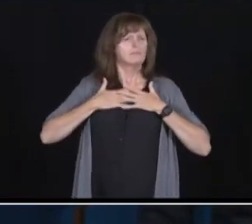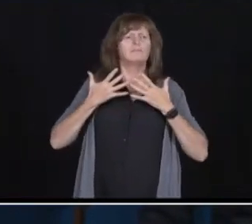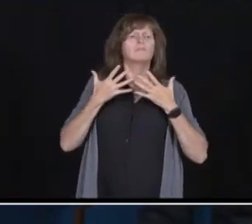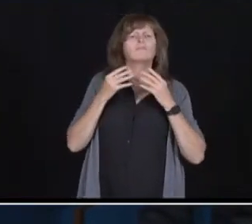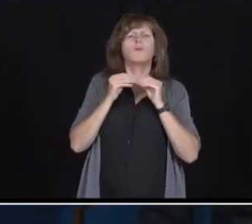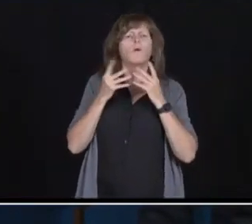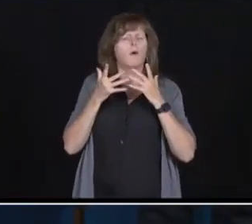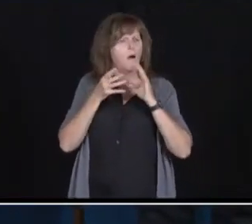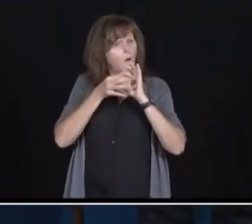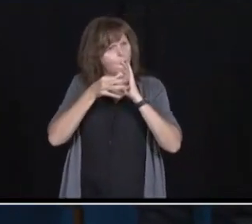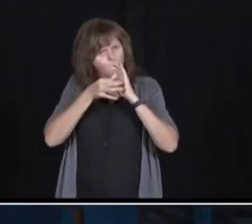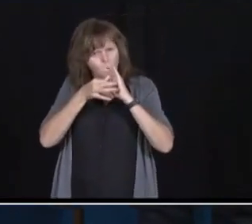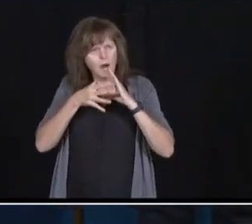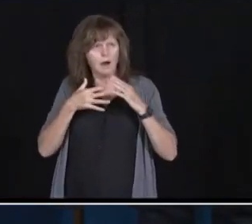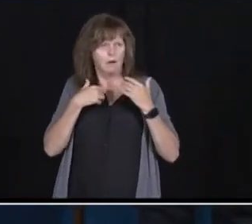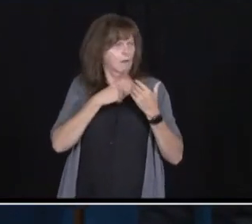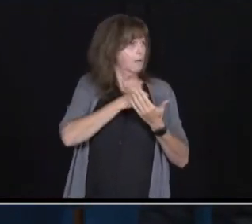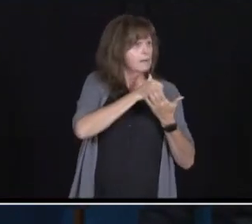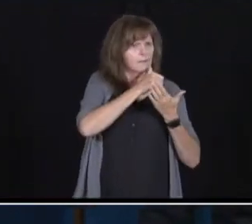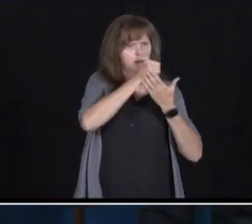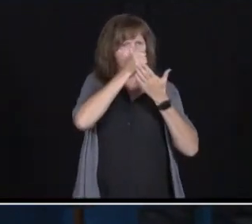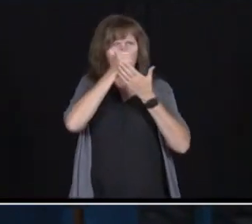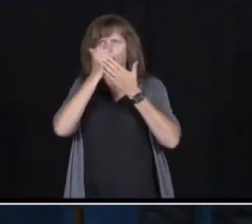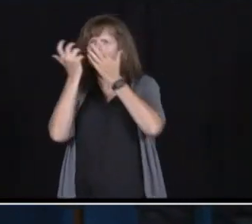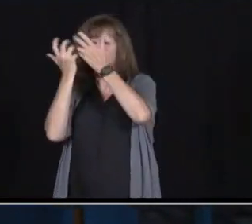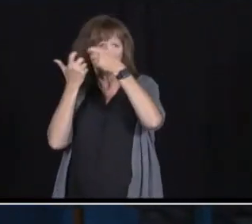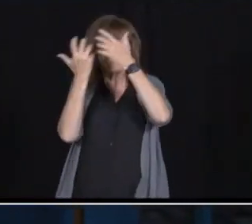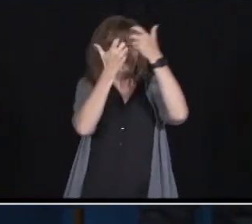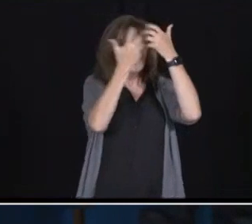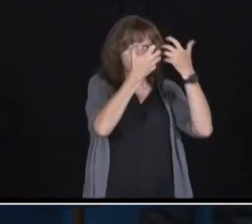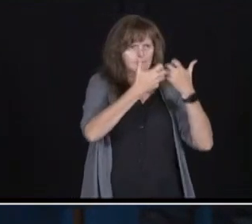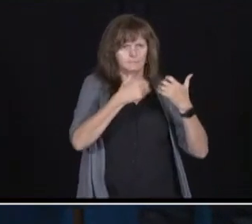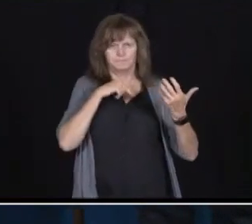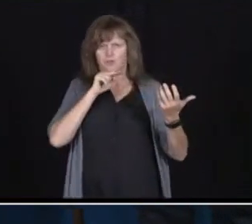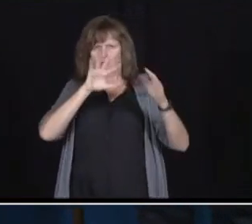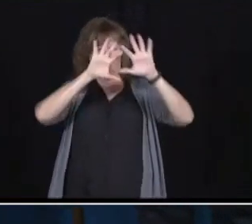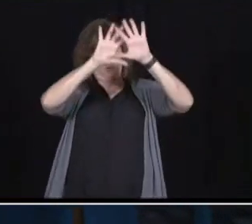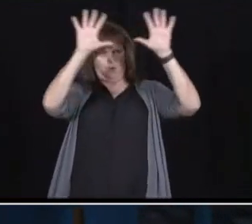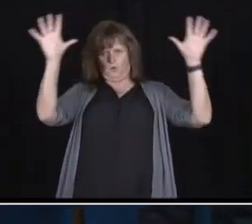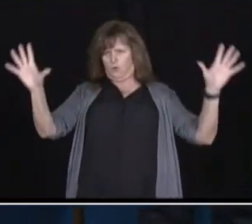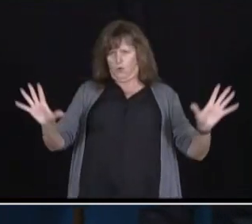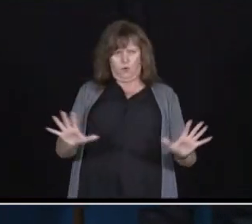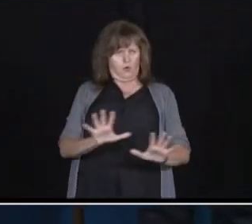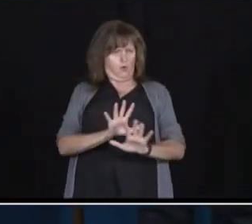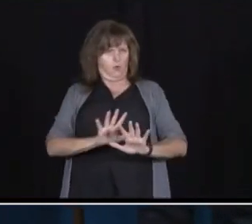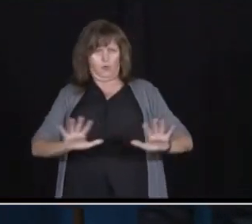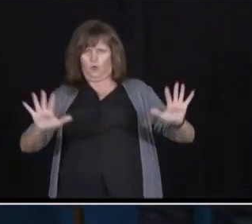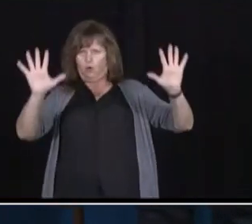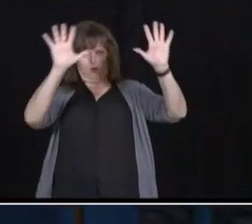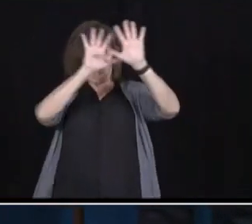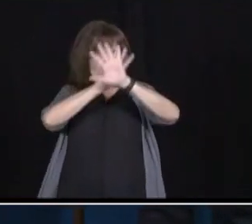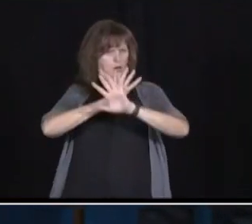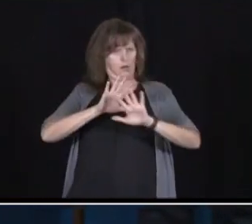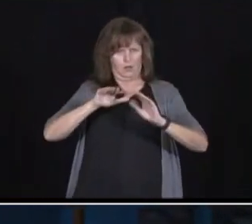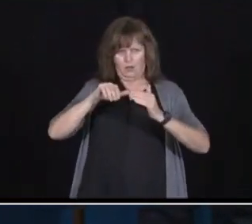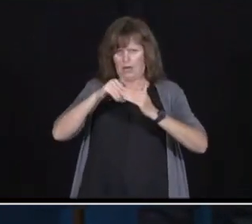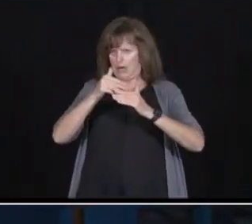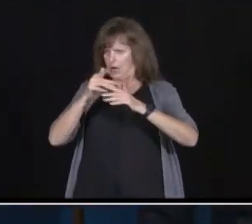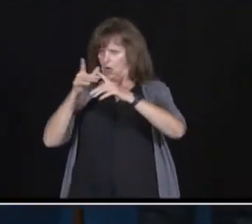And I will be more of a coordinator and a facilitator and really having as I say, a bird's eye view of everything on how